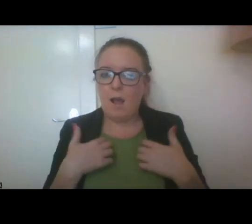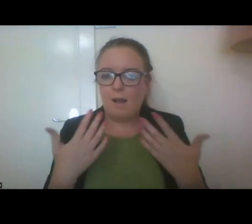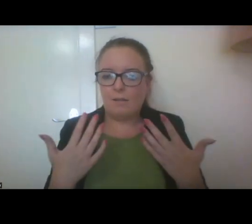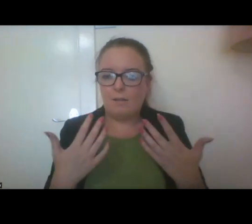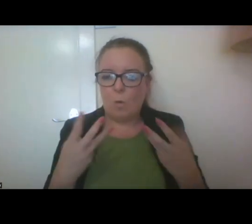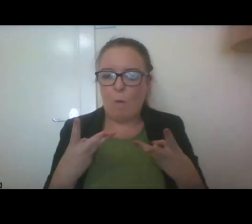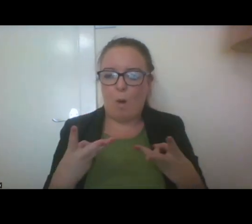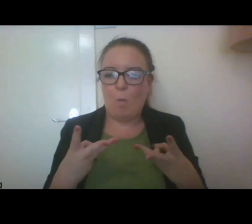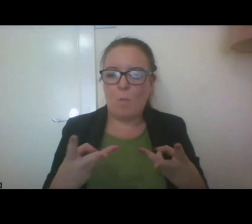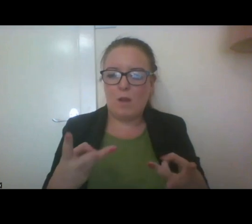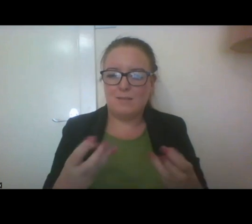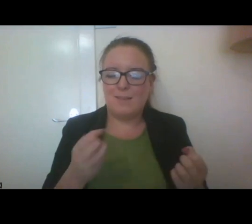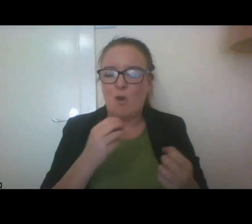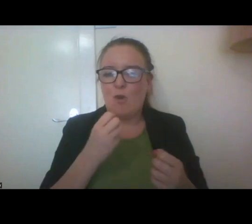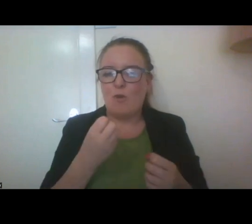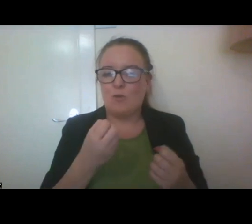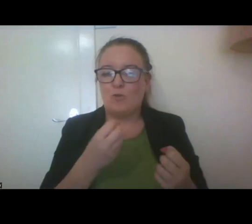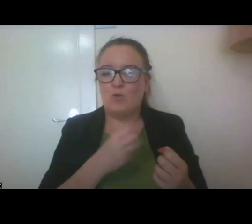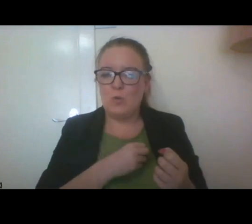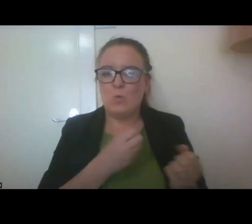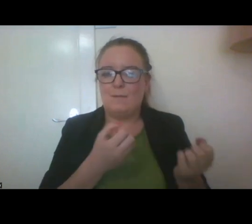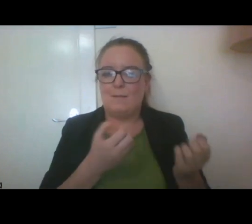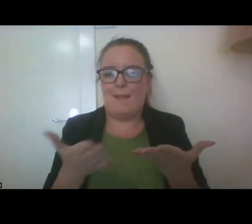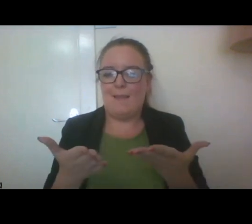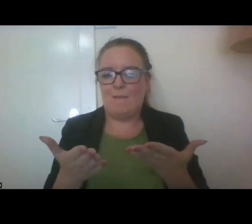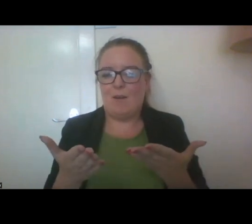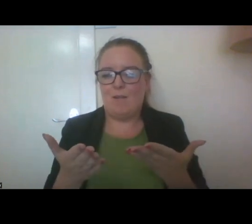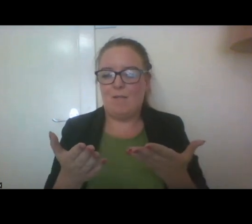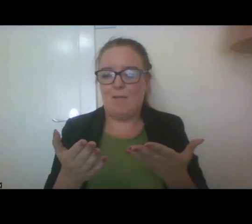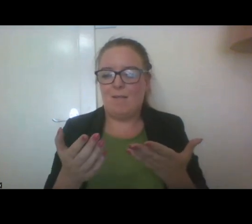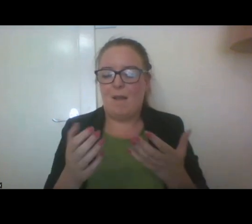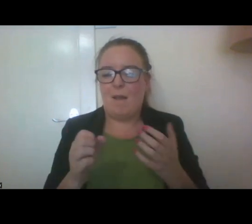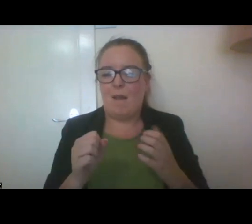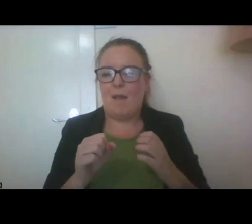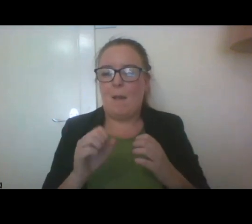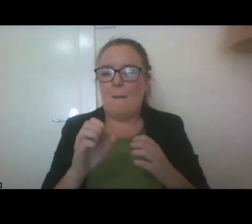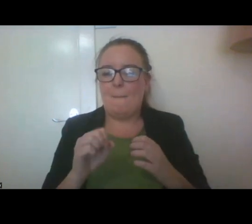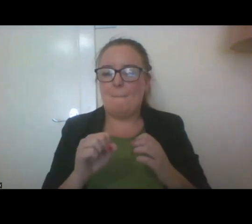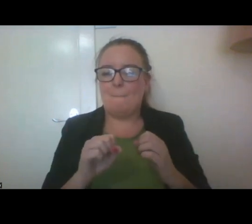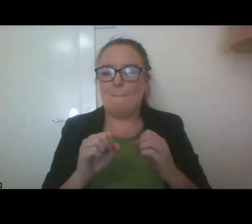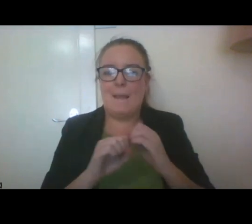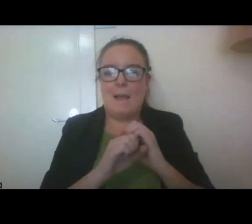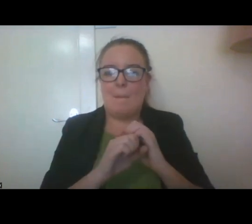to deliver and broadcast audio in public spaces, airports, train stations.